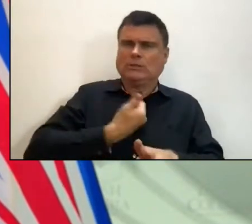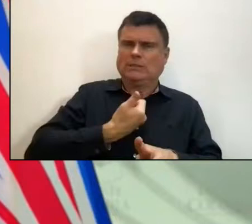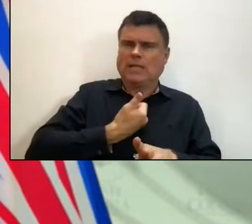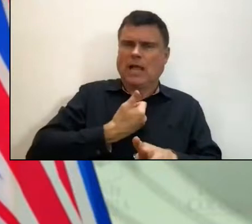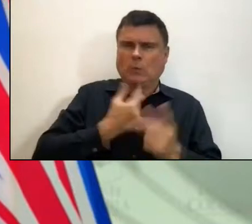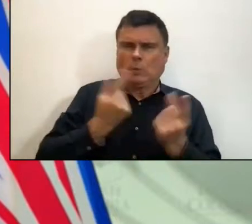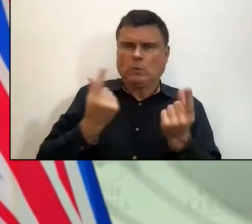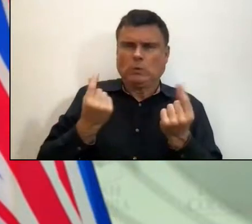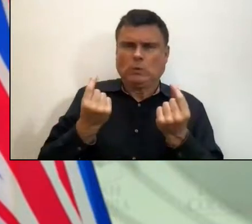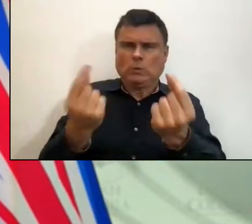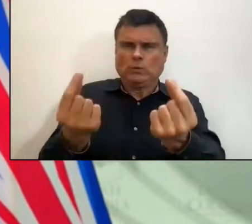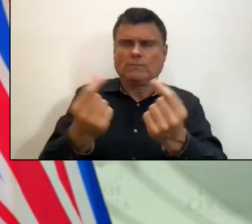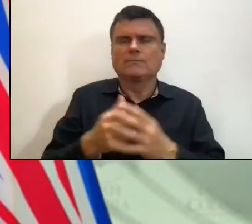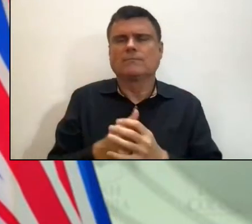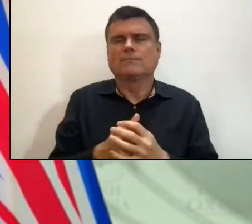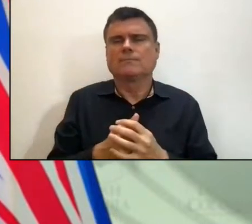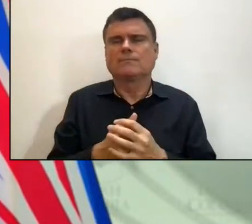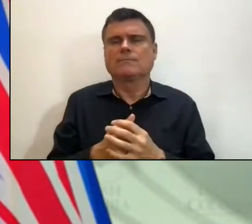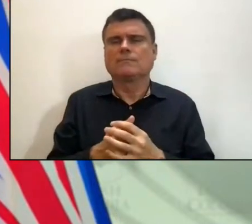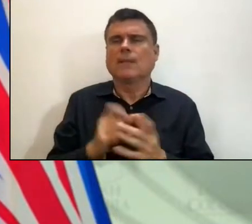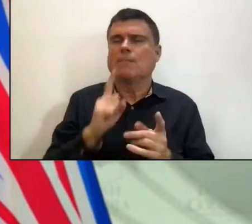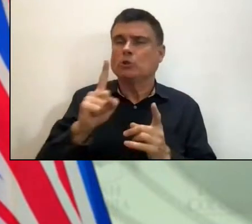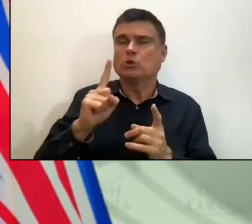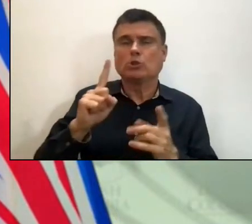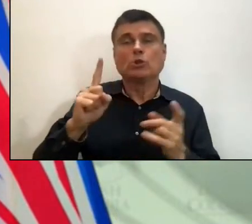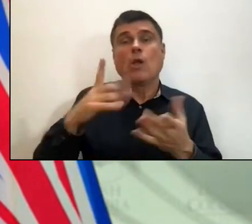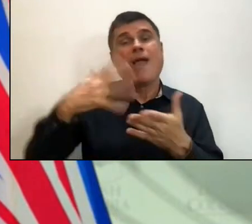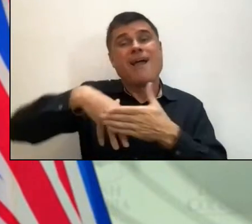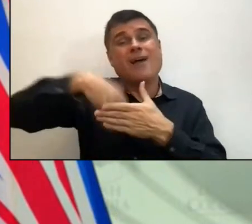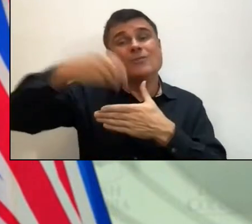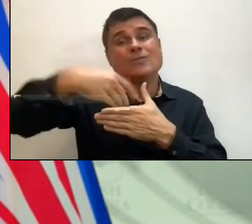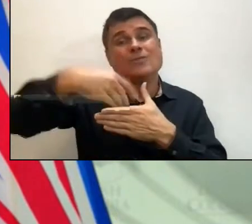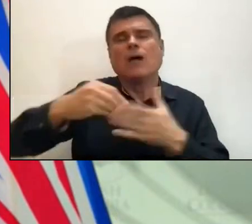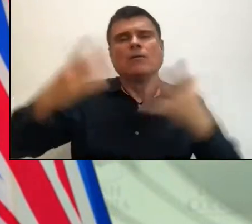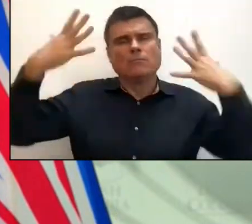homelessnesses are especially vulnerable in extreme teeratures. We a making sure the